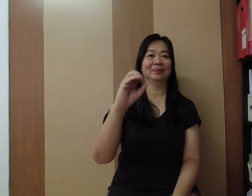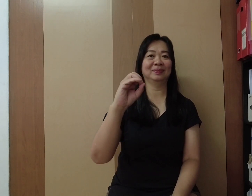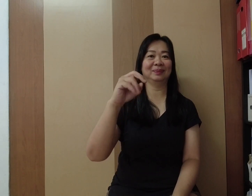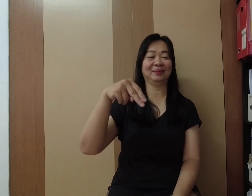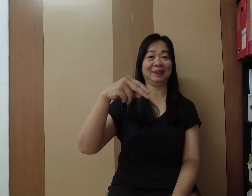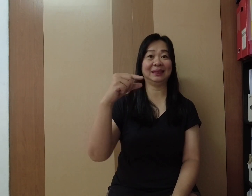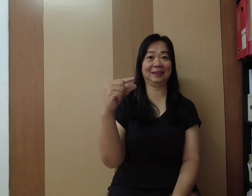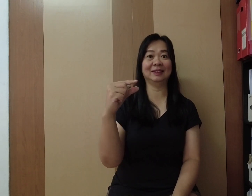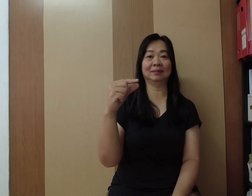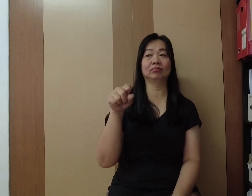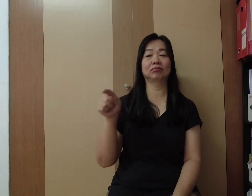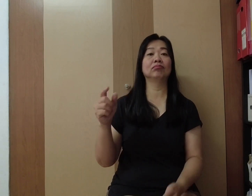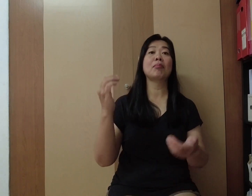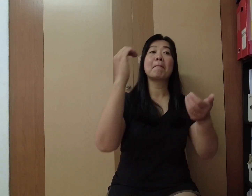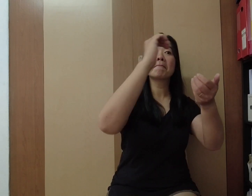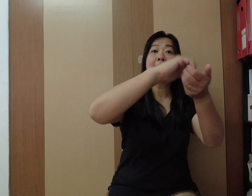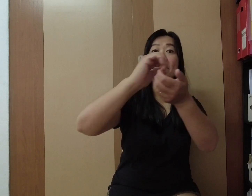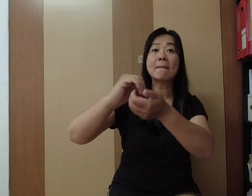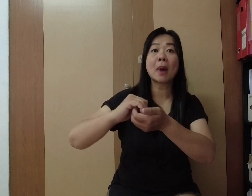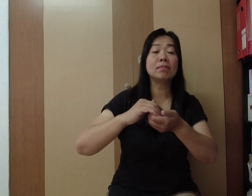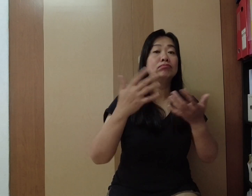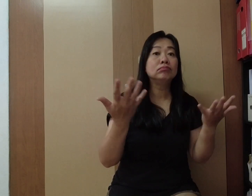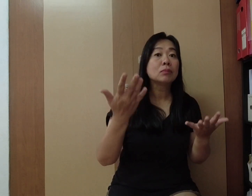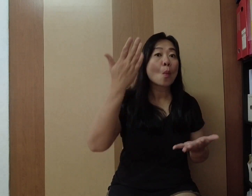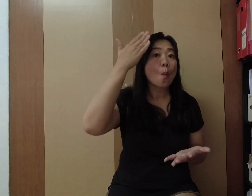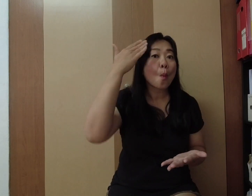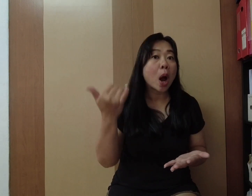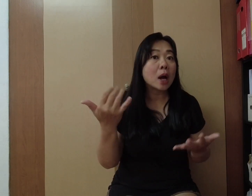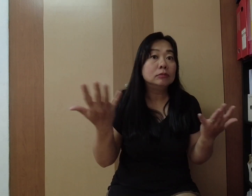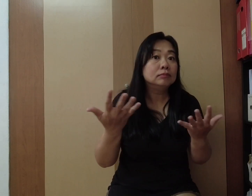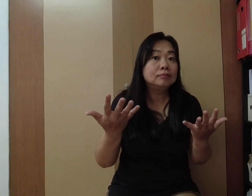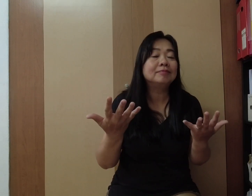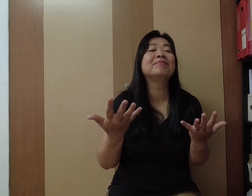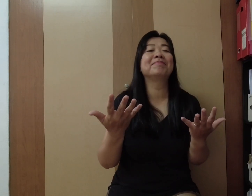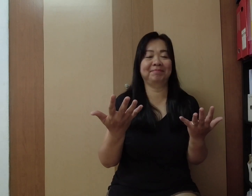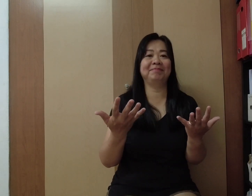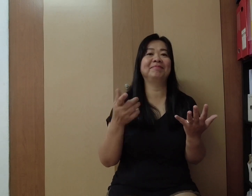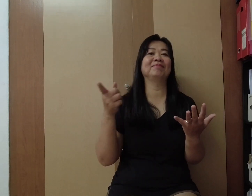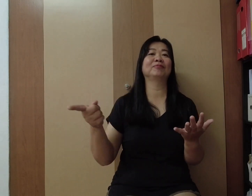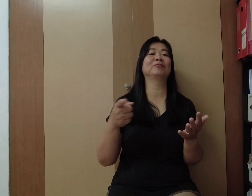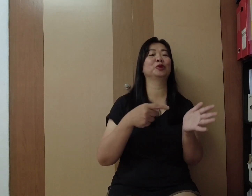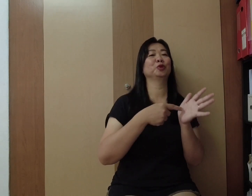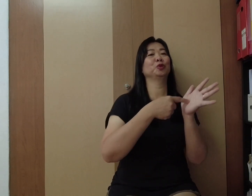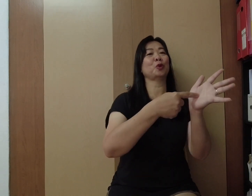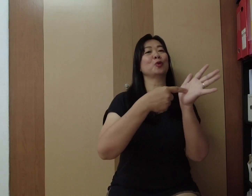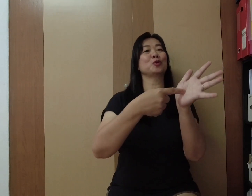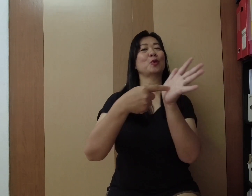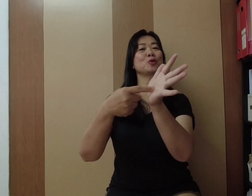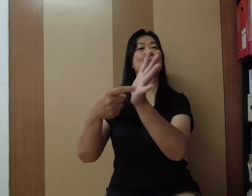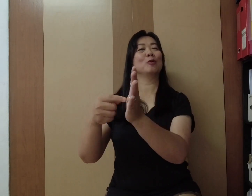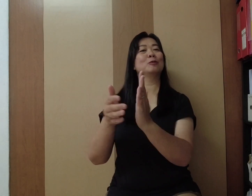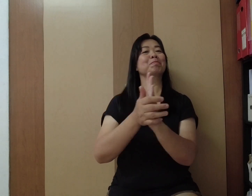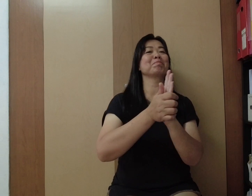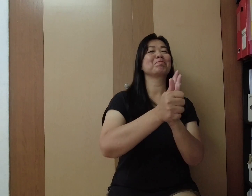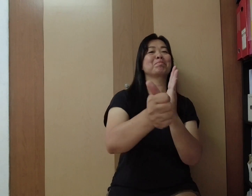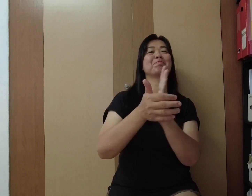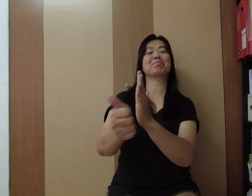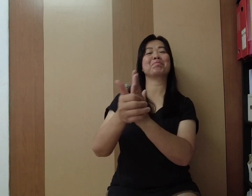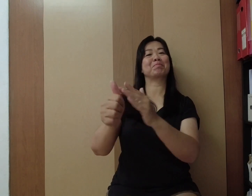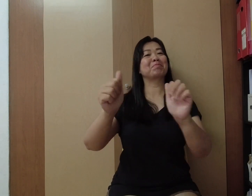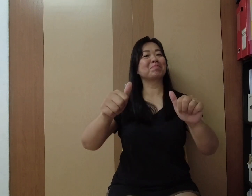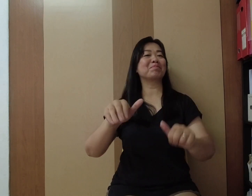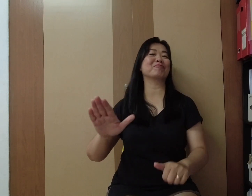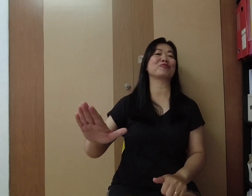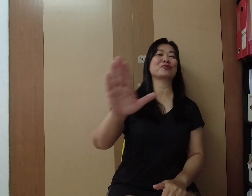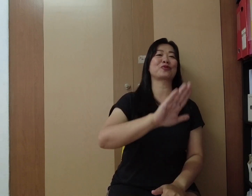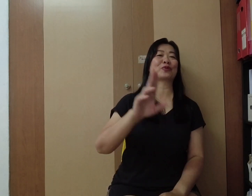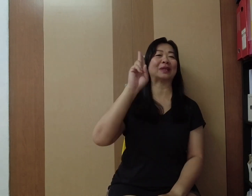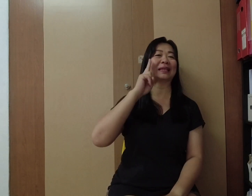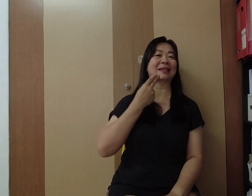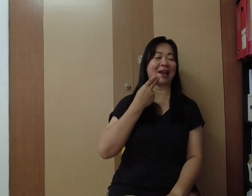and Deaf school named Qicong, to showcase Deaf people’s